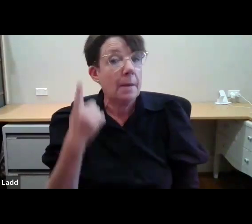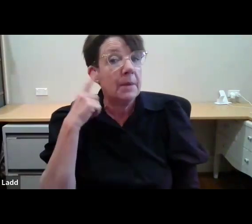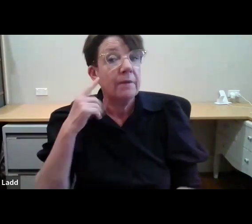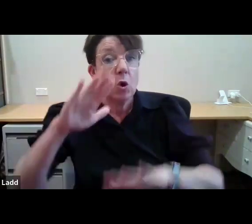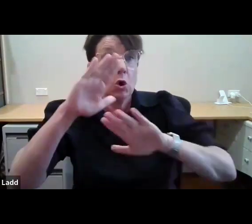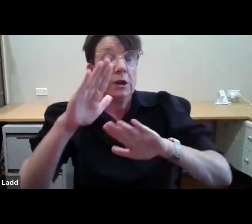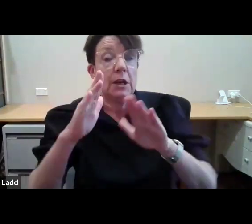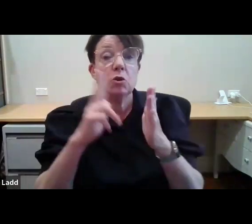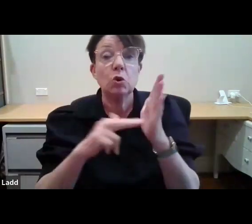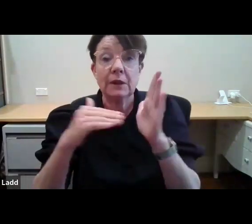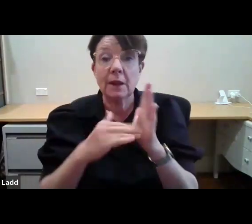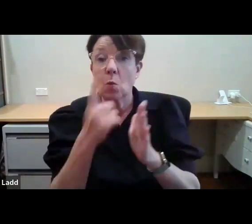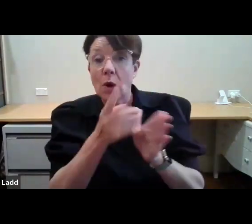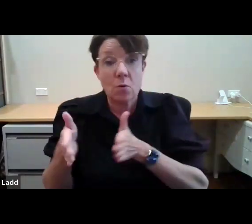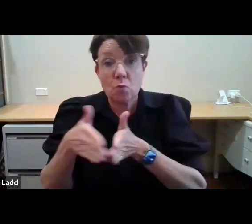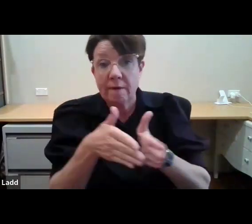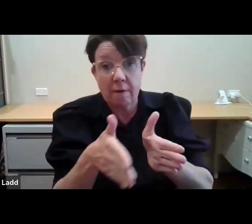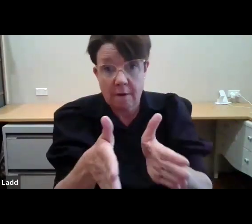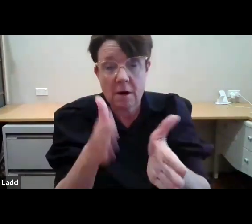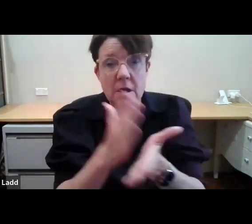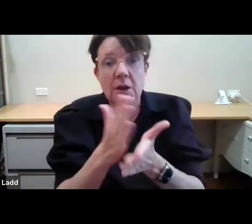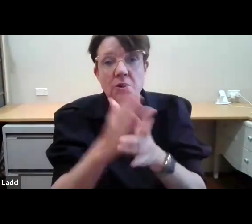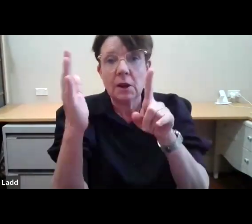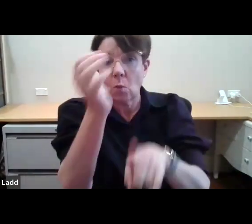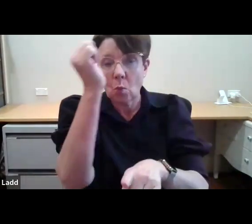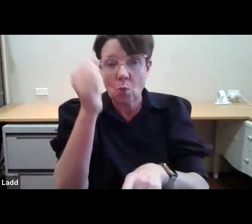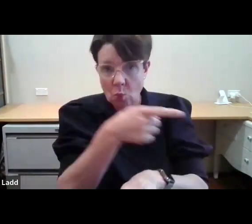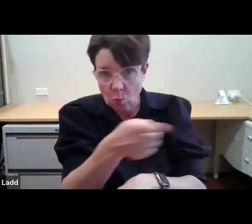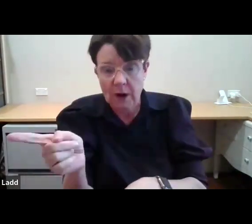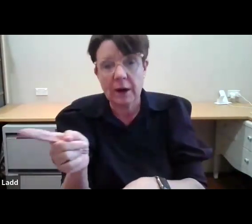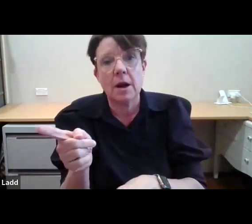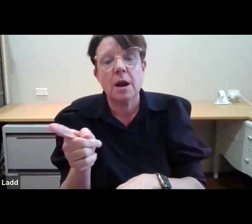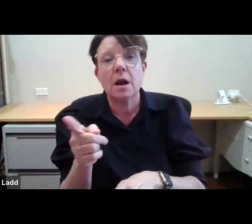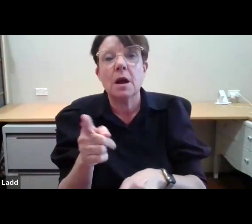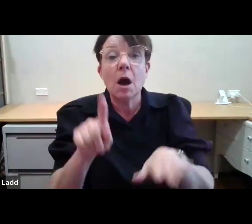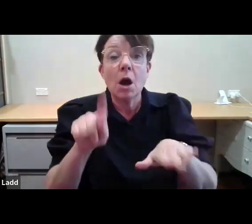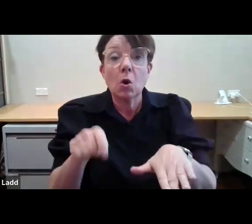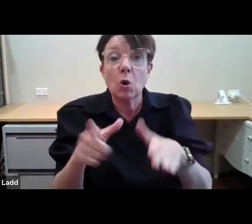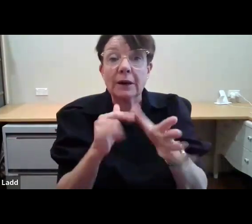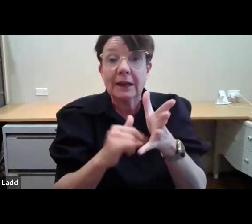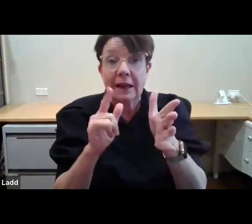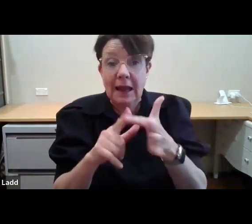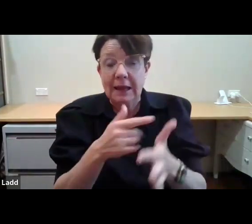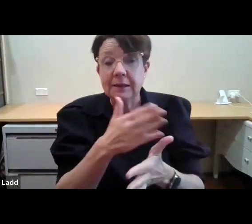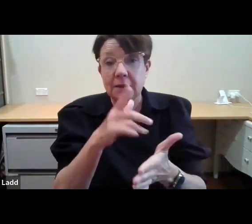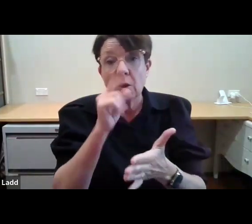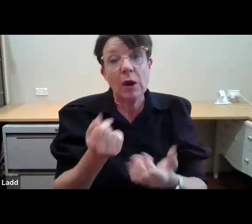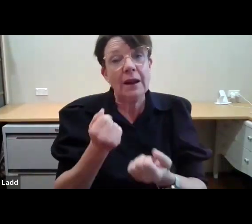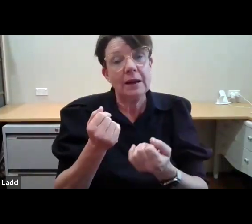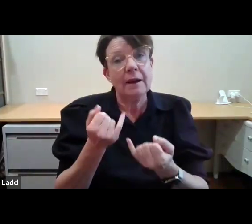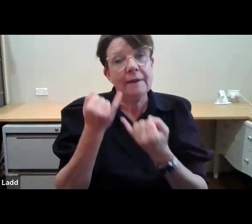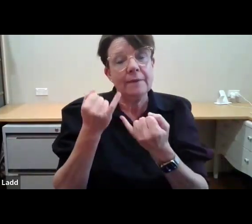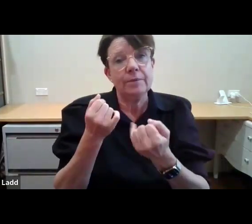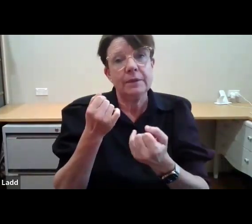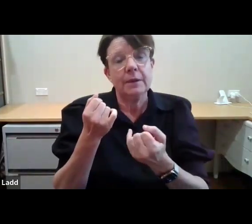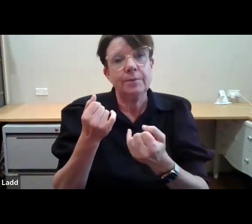so it can be fought for. The rights of the